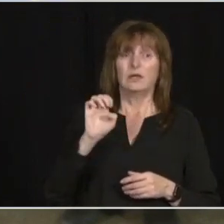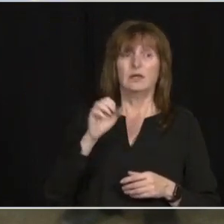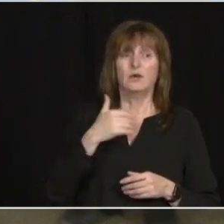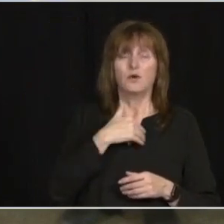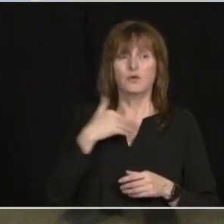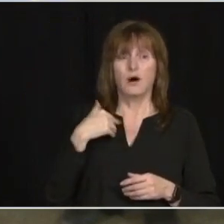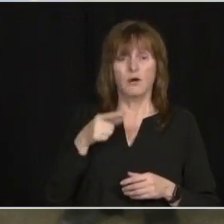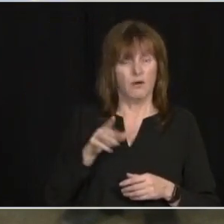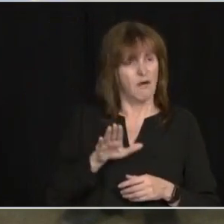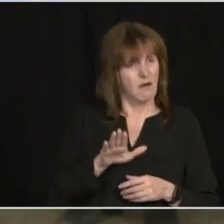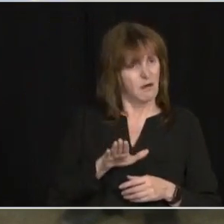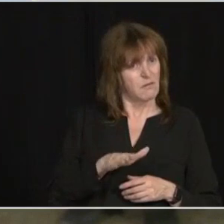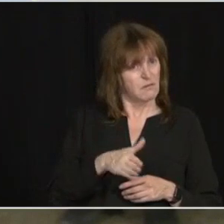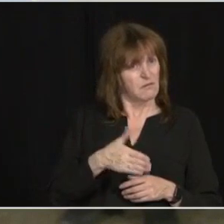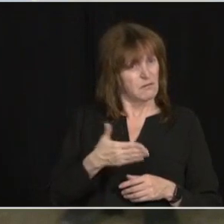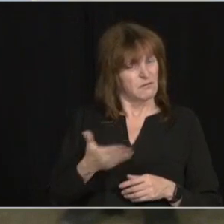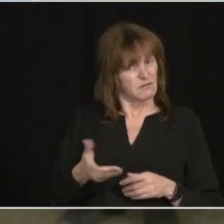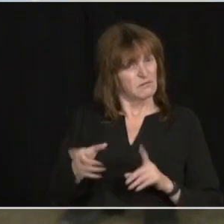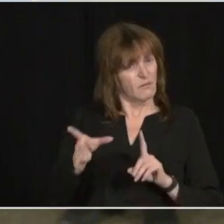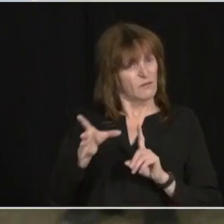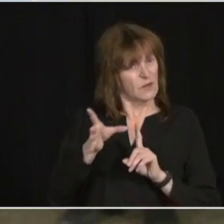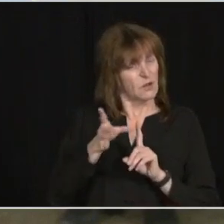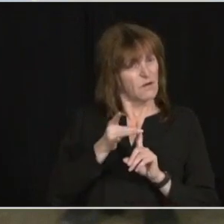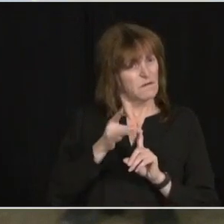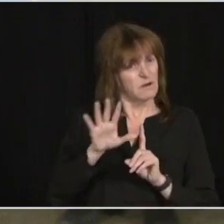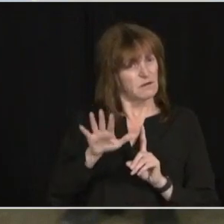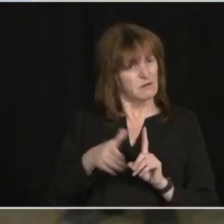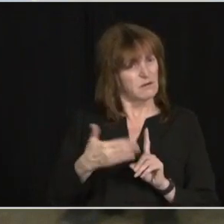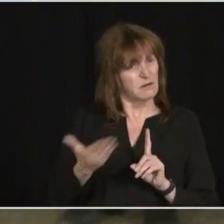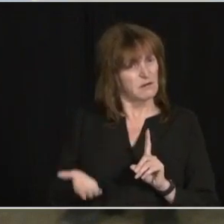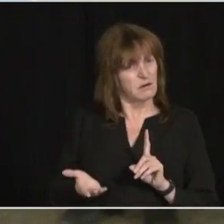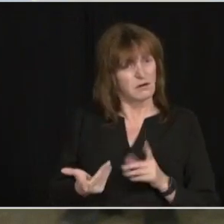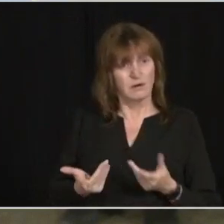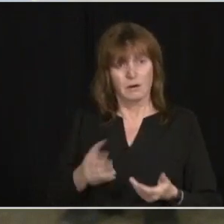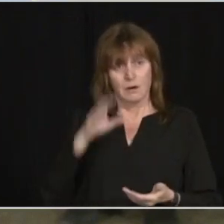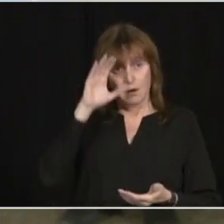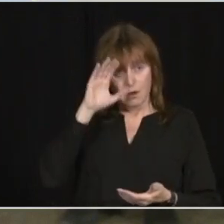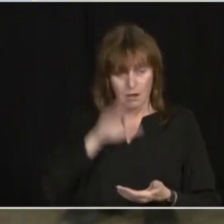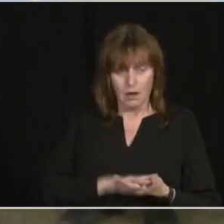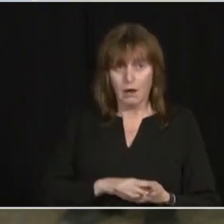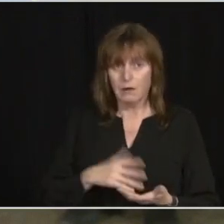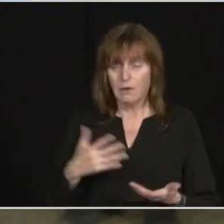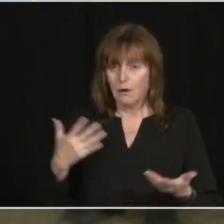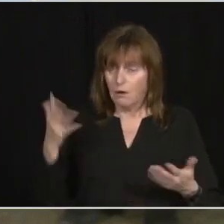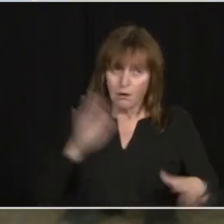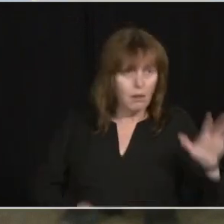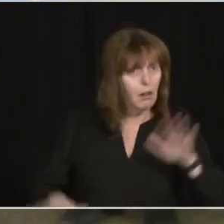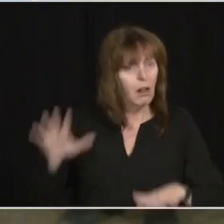the workers aren't feeling safe, they're stressed and afraid to go to work and don't feel protected.